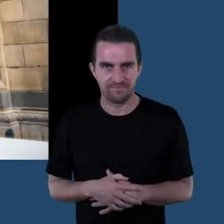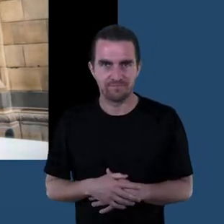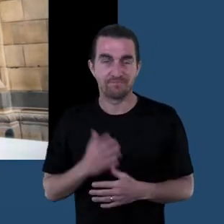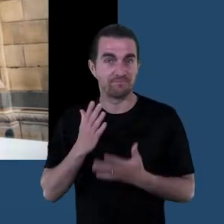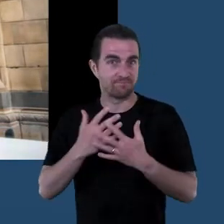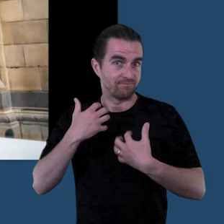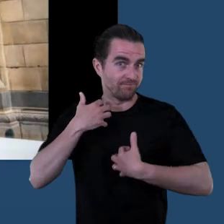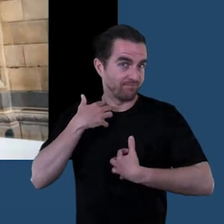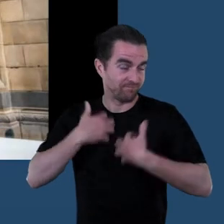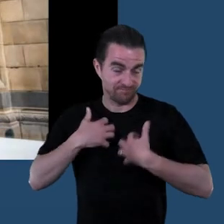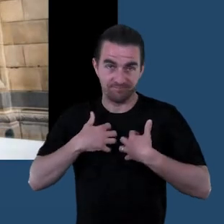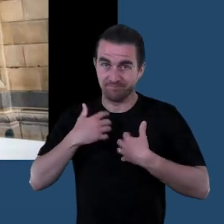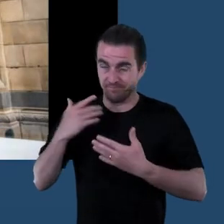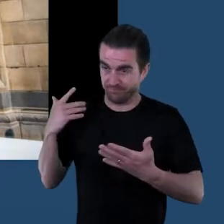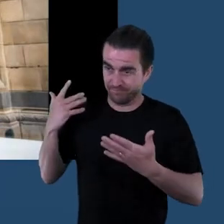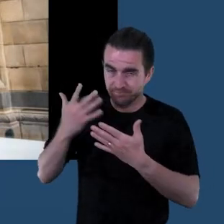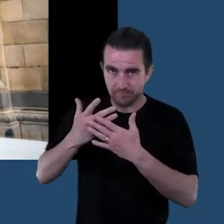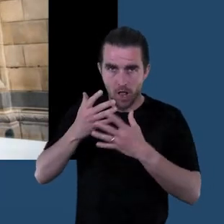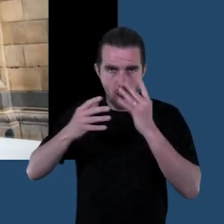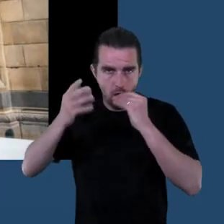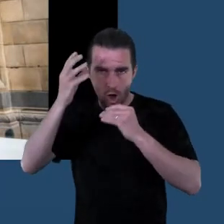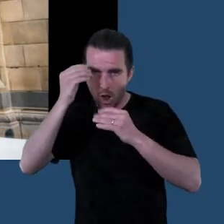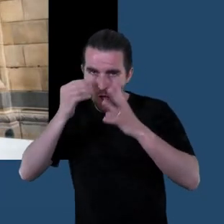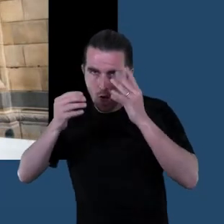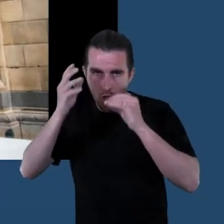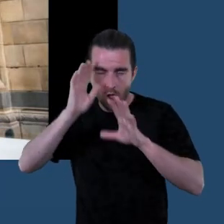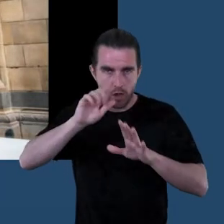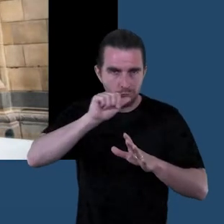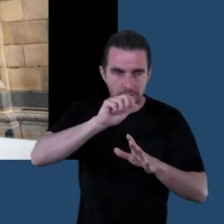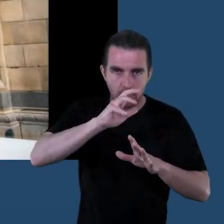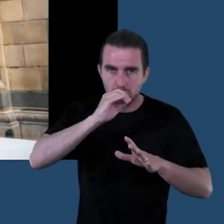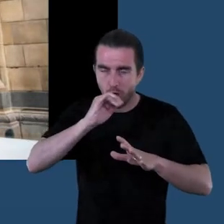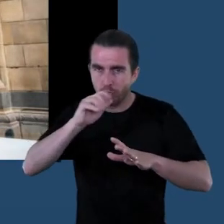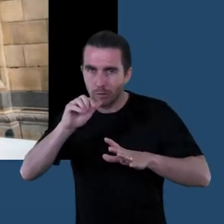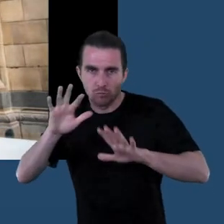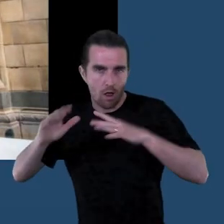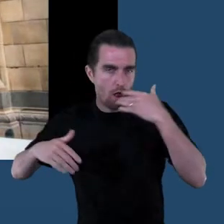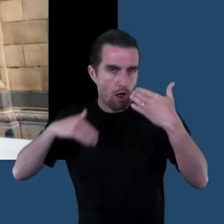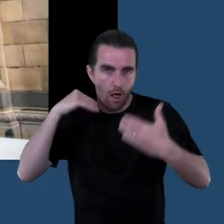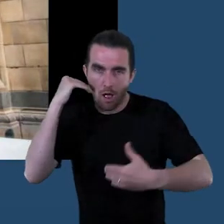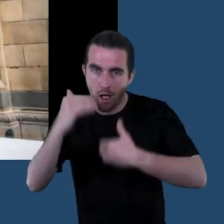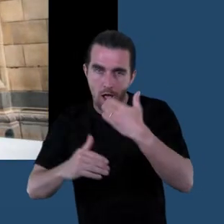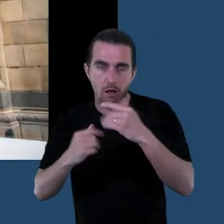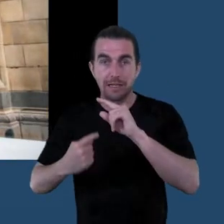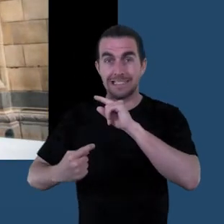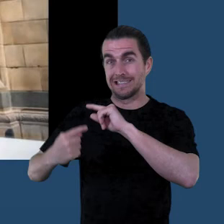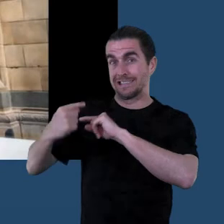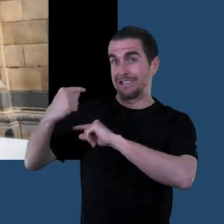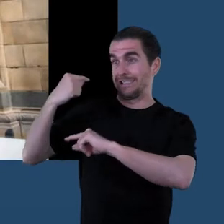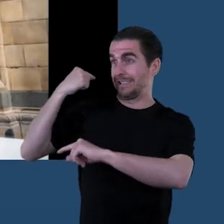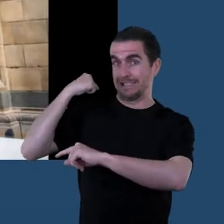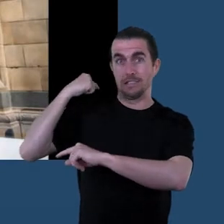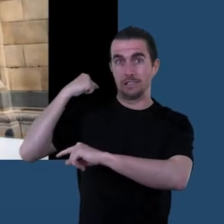What a fascinating journey that that's been on. 'Cause, you look back at the, those models from the Victorian era in Crystal Palace Park,